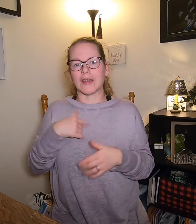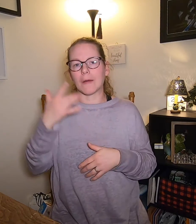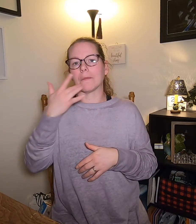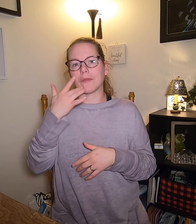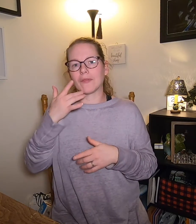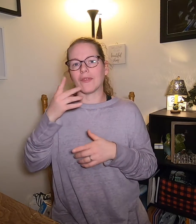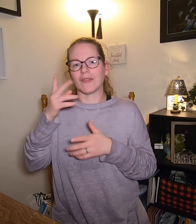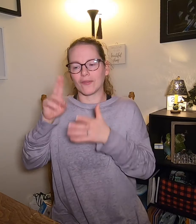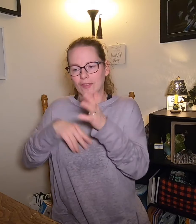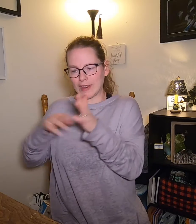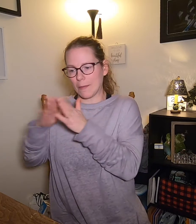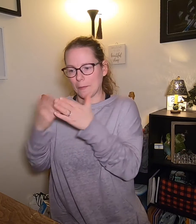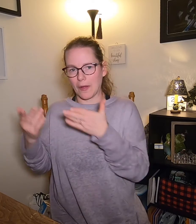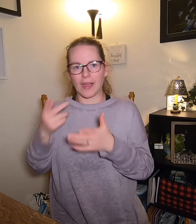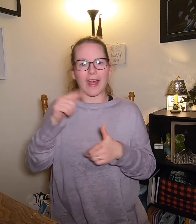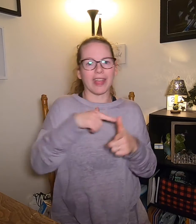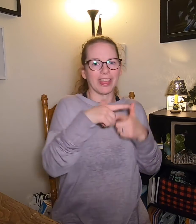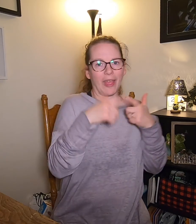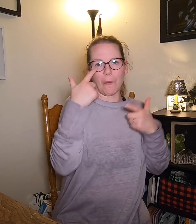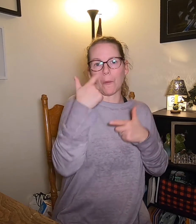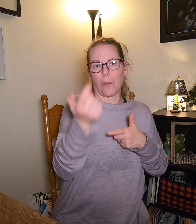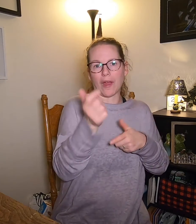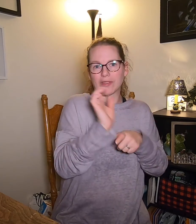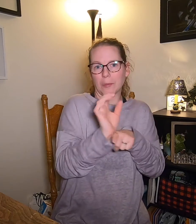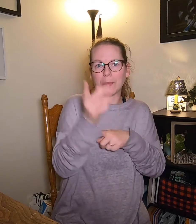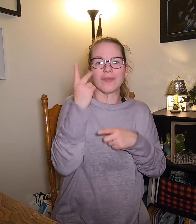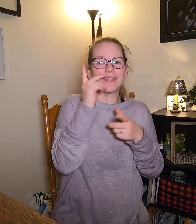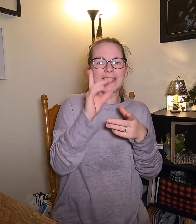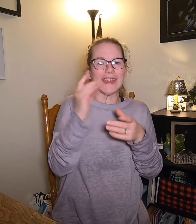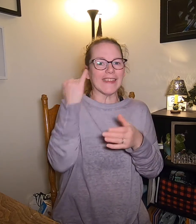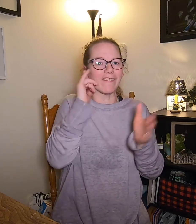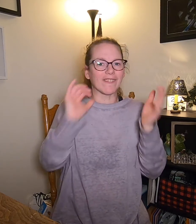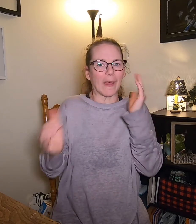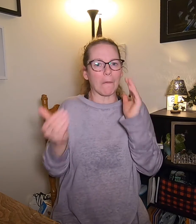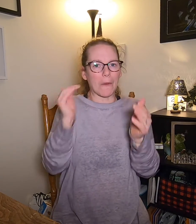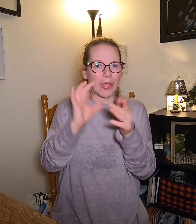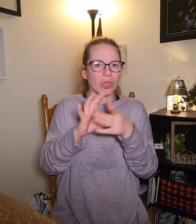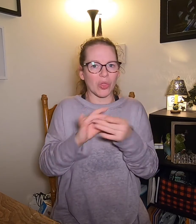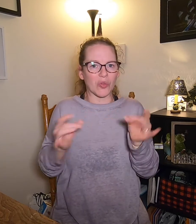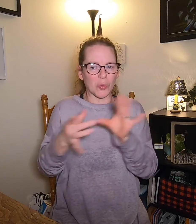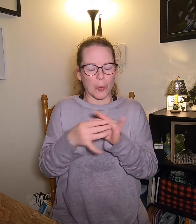I prefer to read the book then watch the movie and then compare the stories.